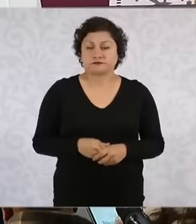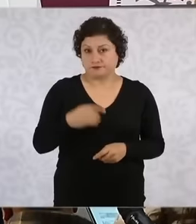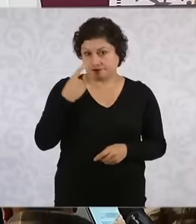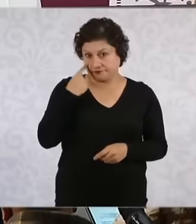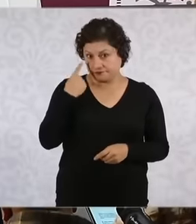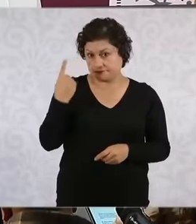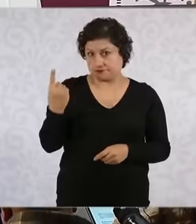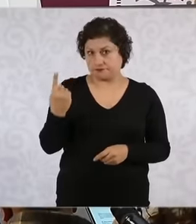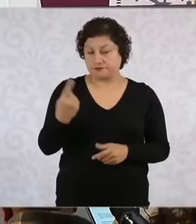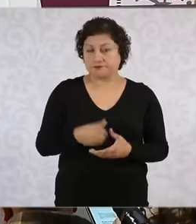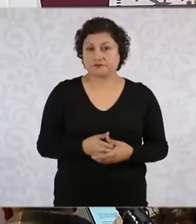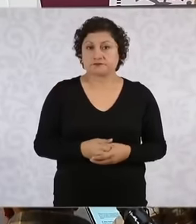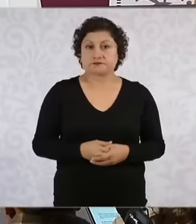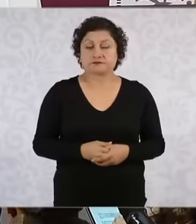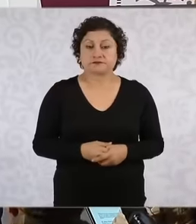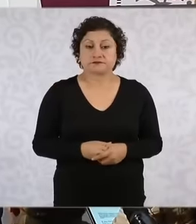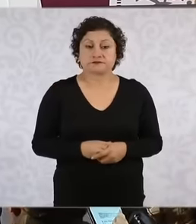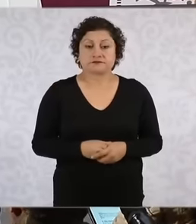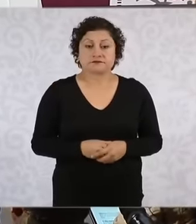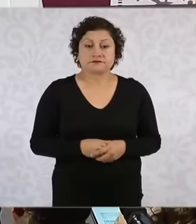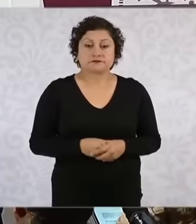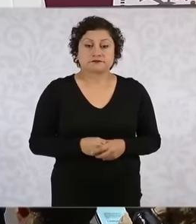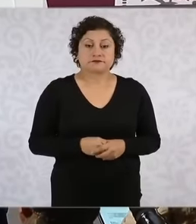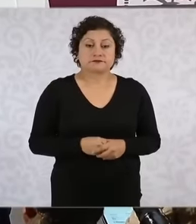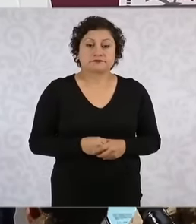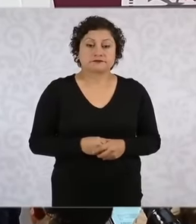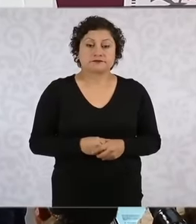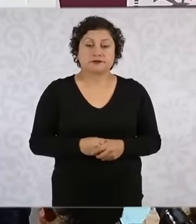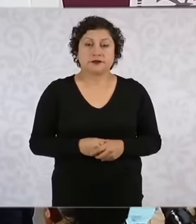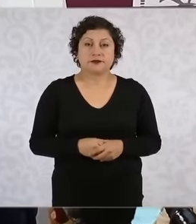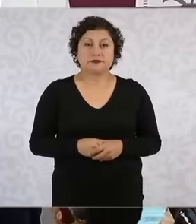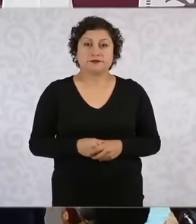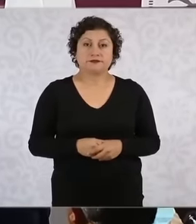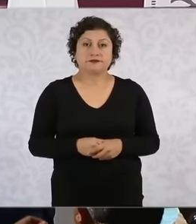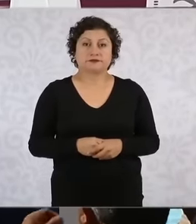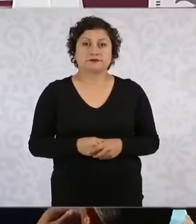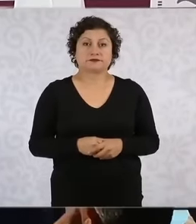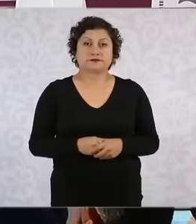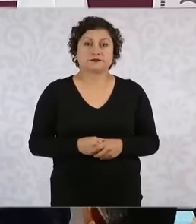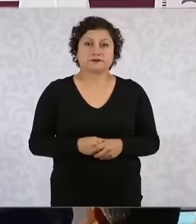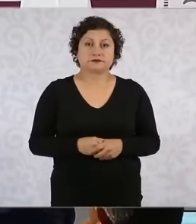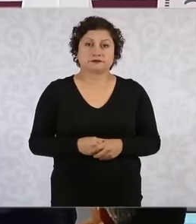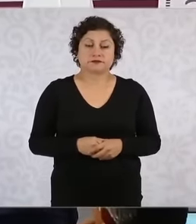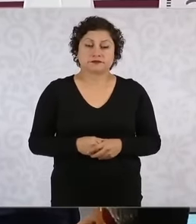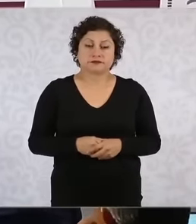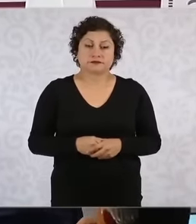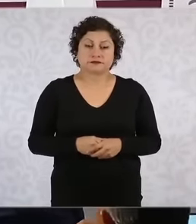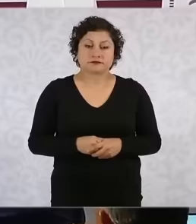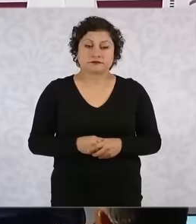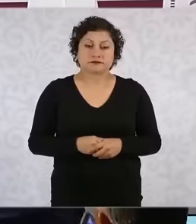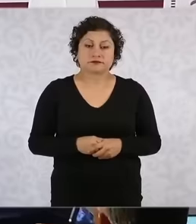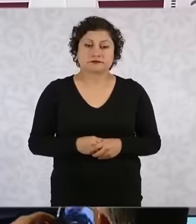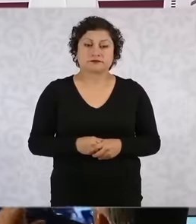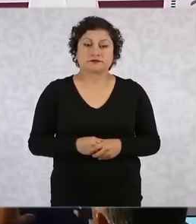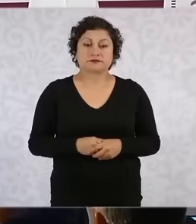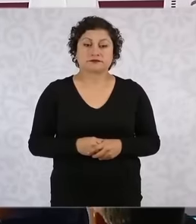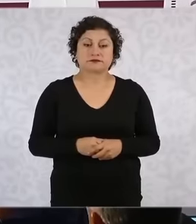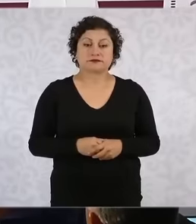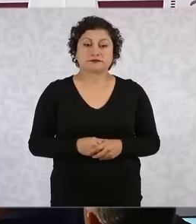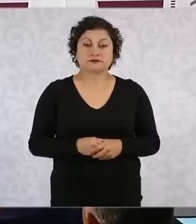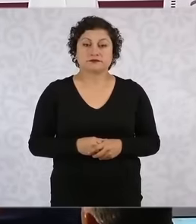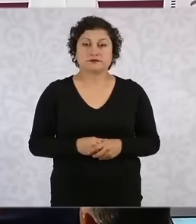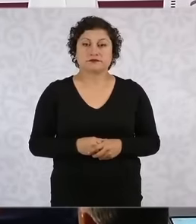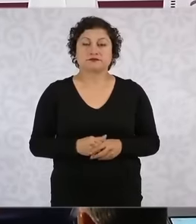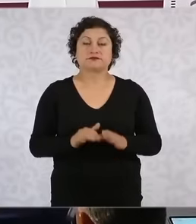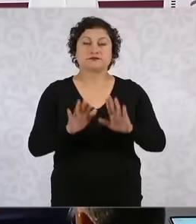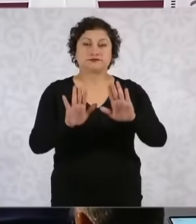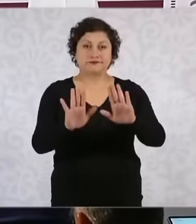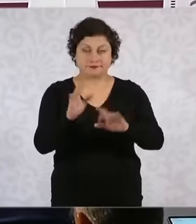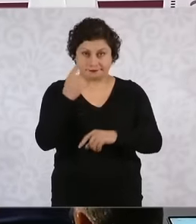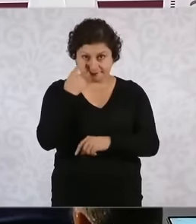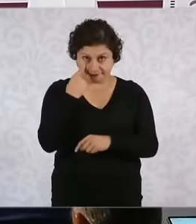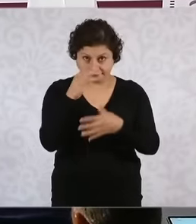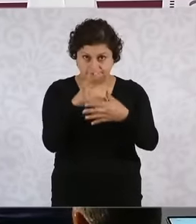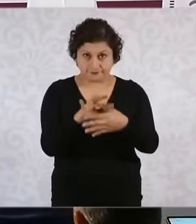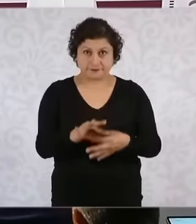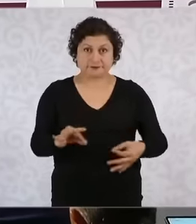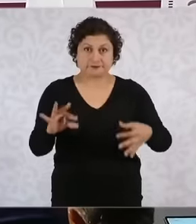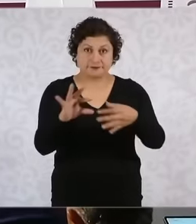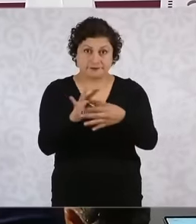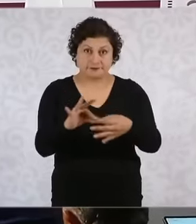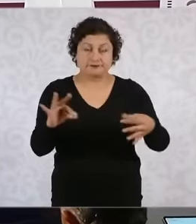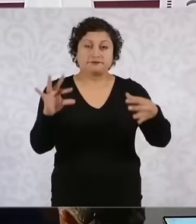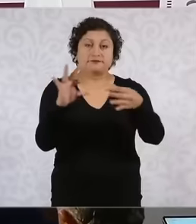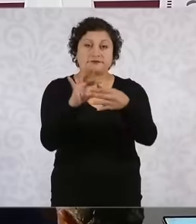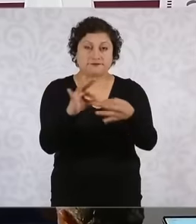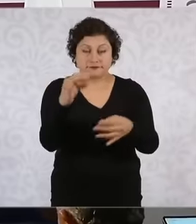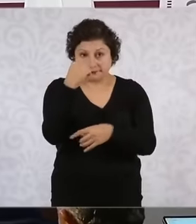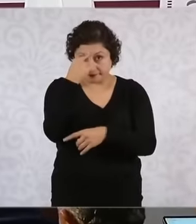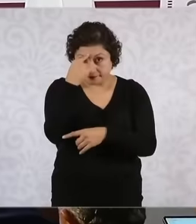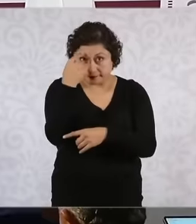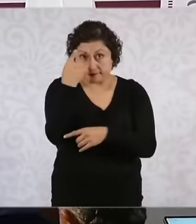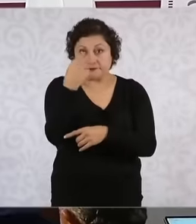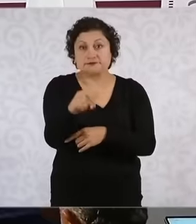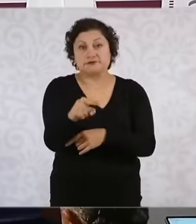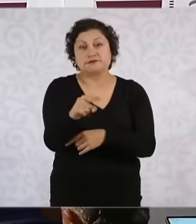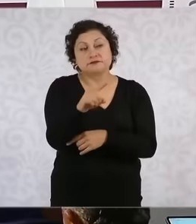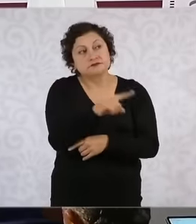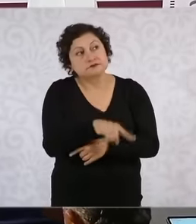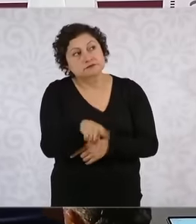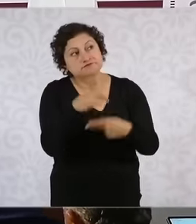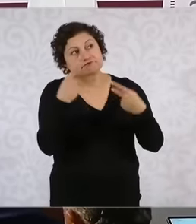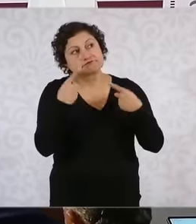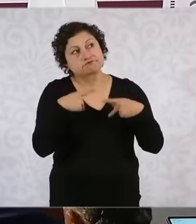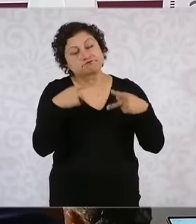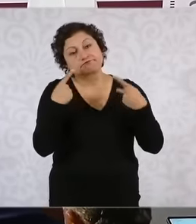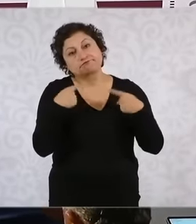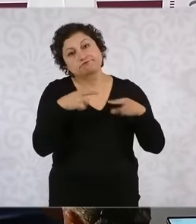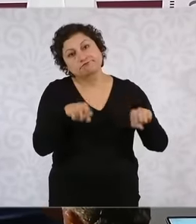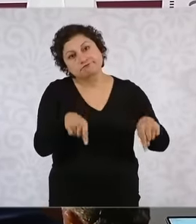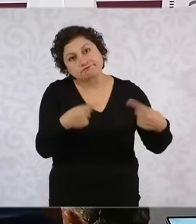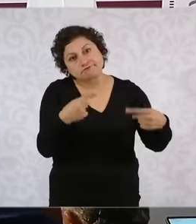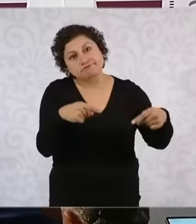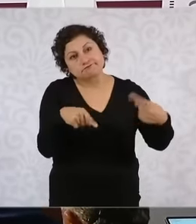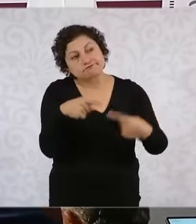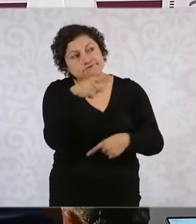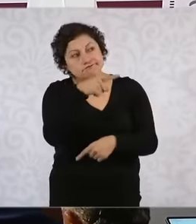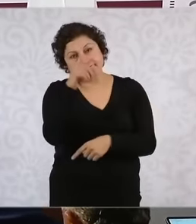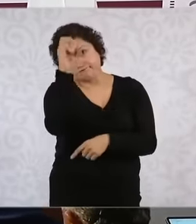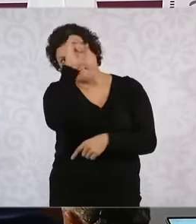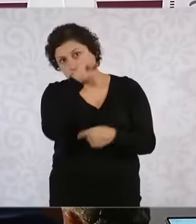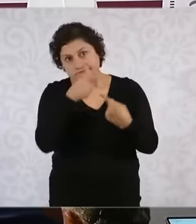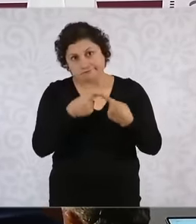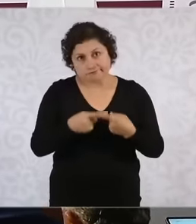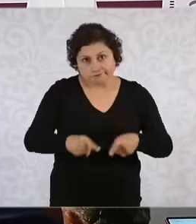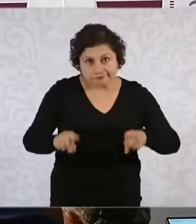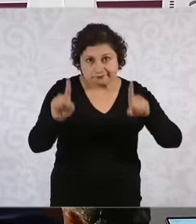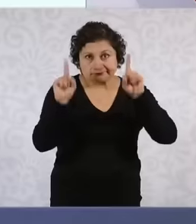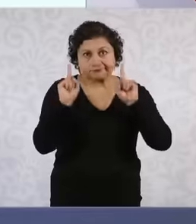move on. Let's see first why For all the adversaries, those who do not agree with what